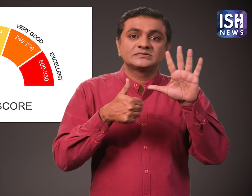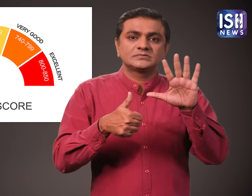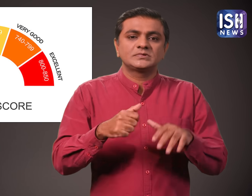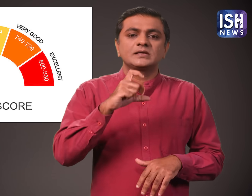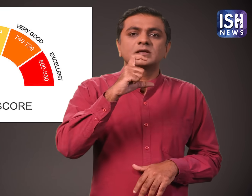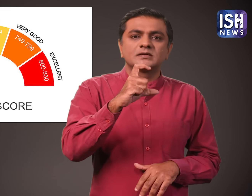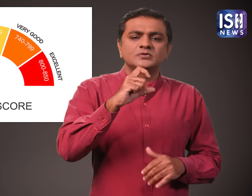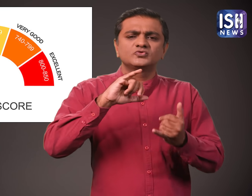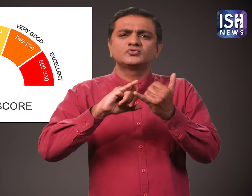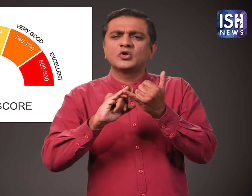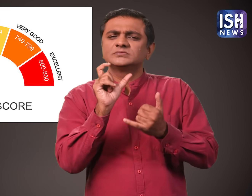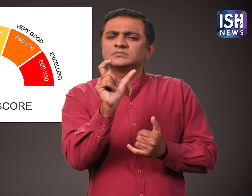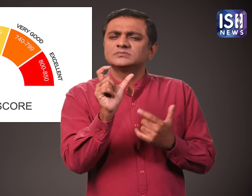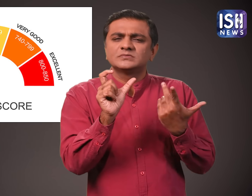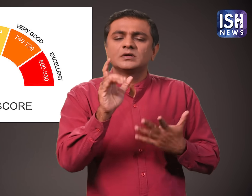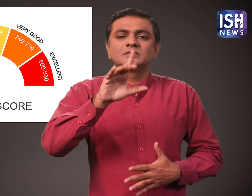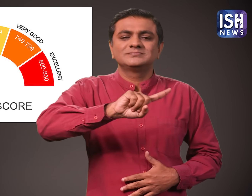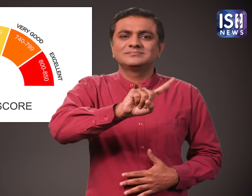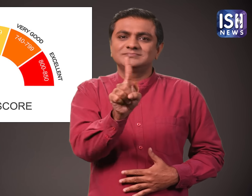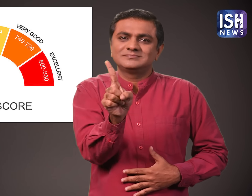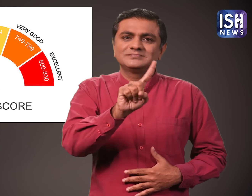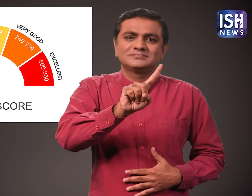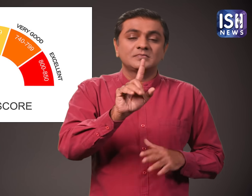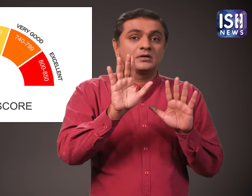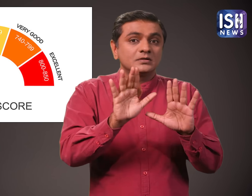6. Credit Score